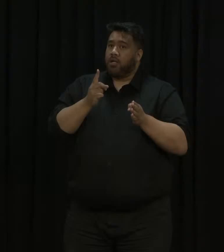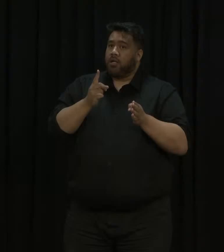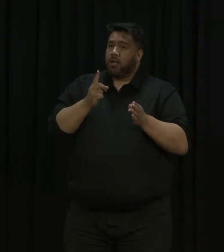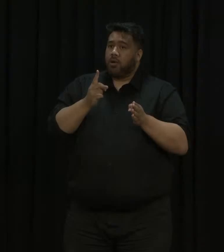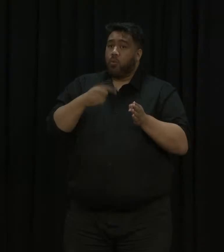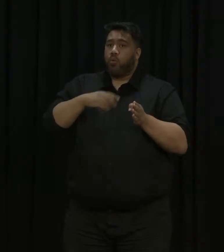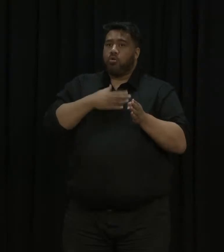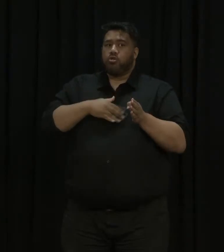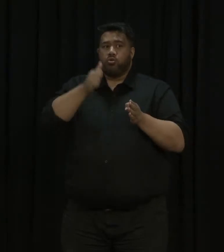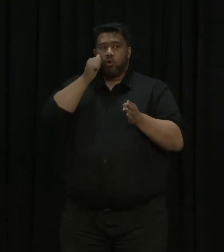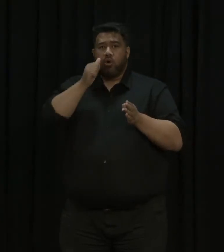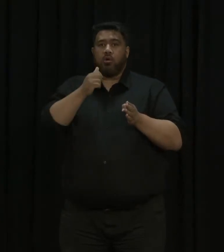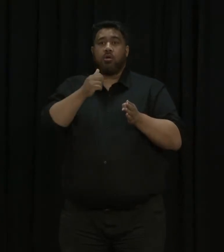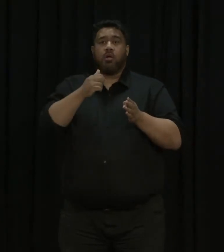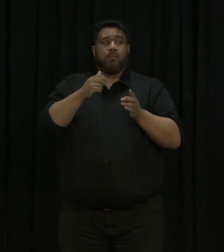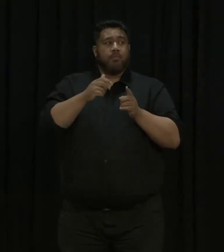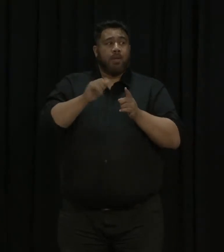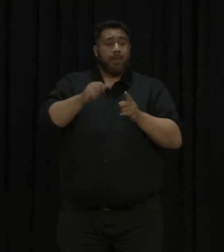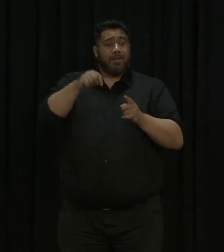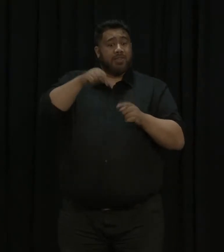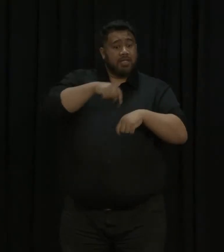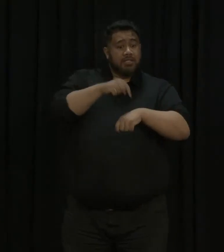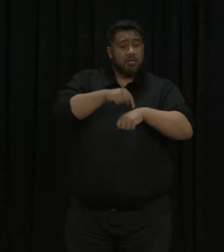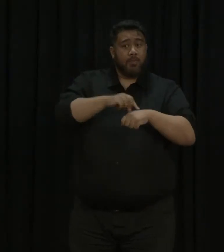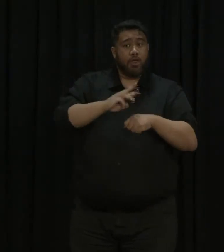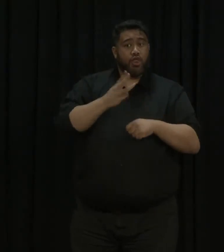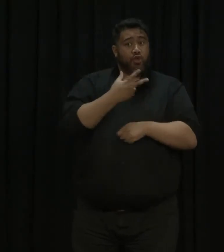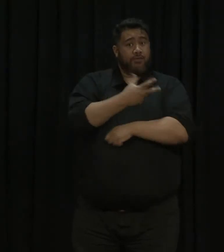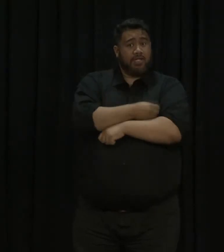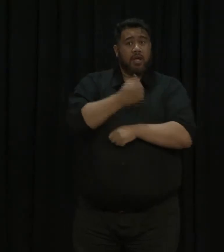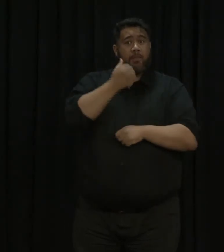There is the 11 month buffer..